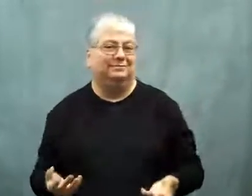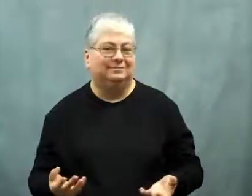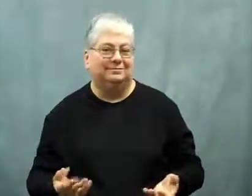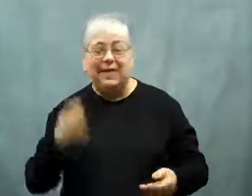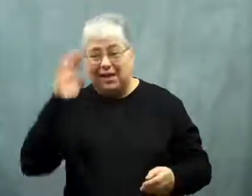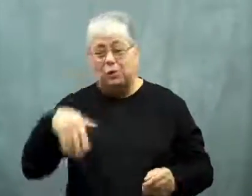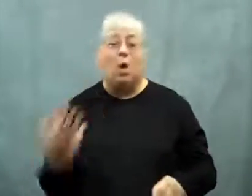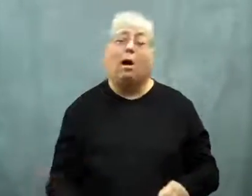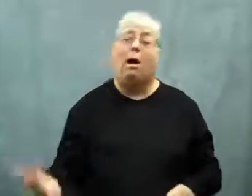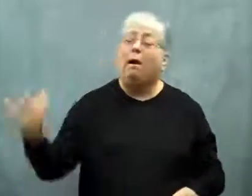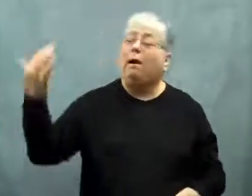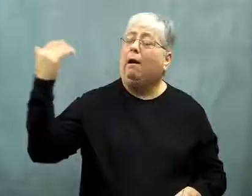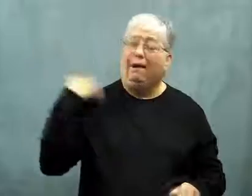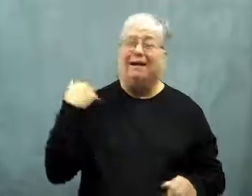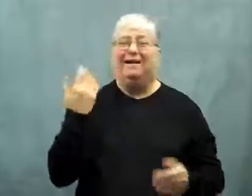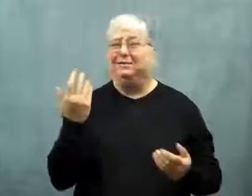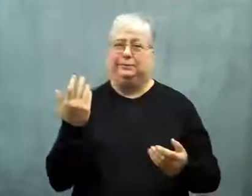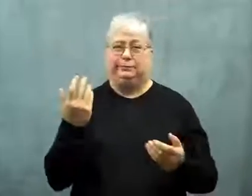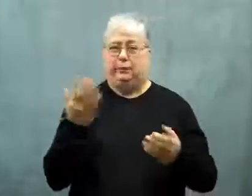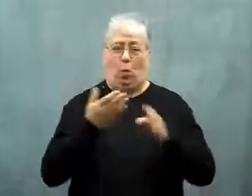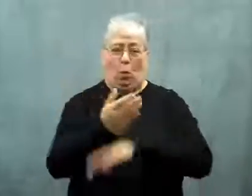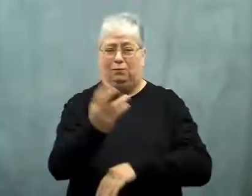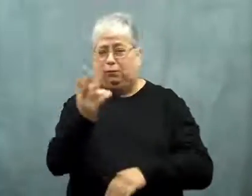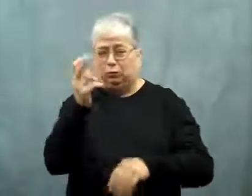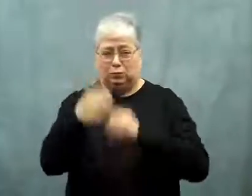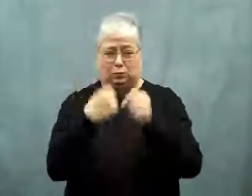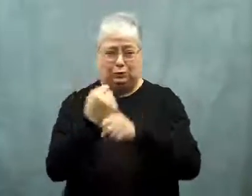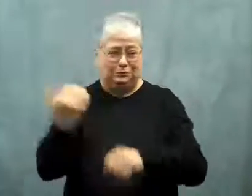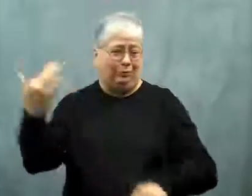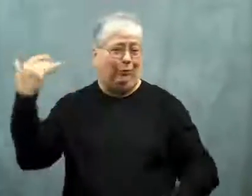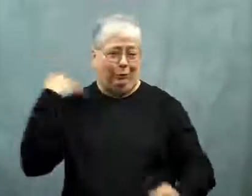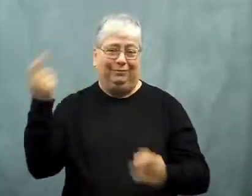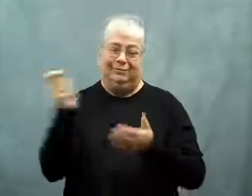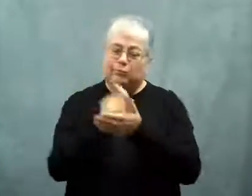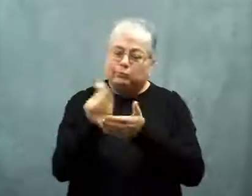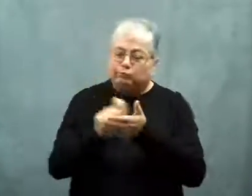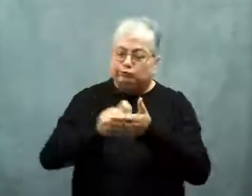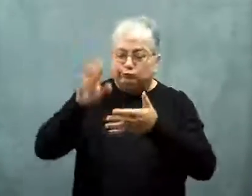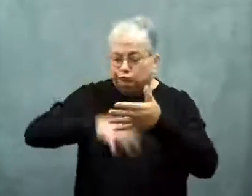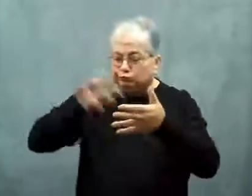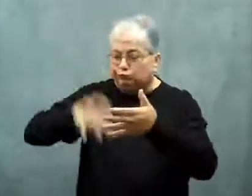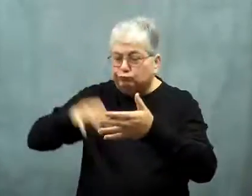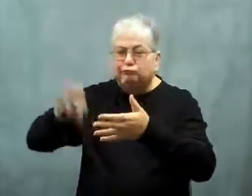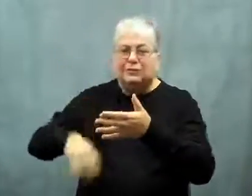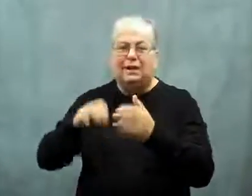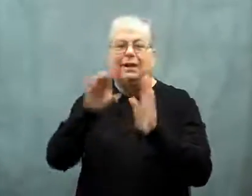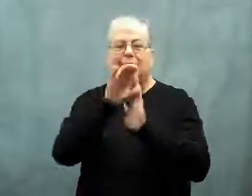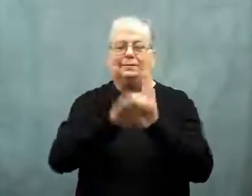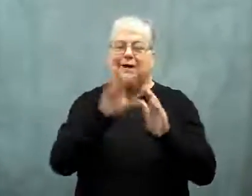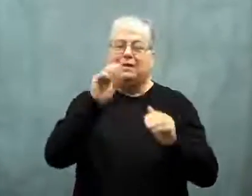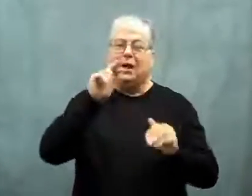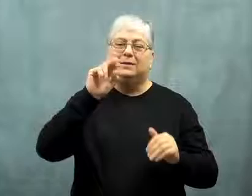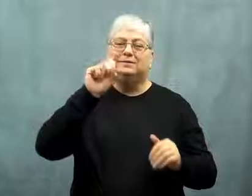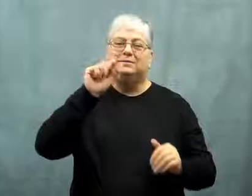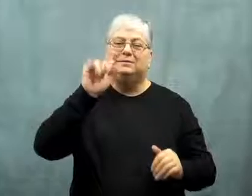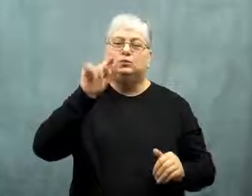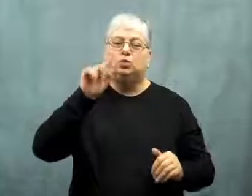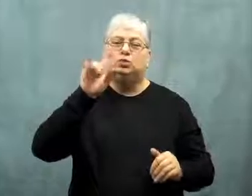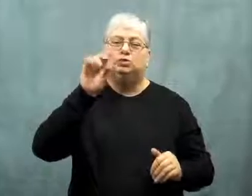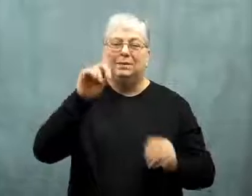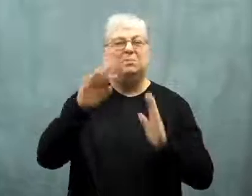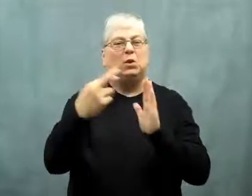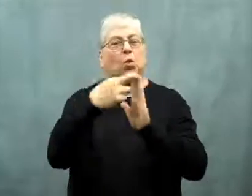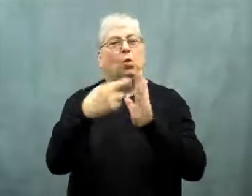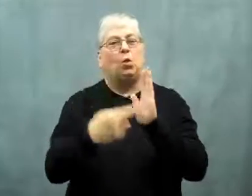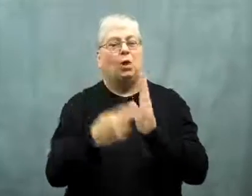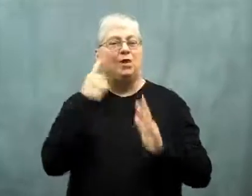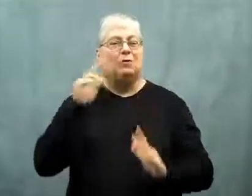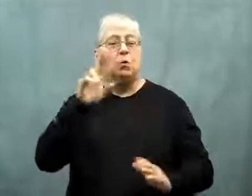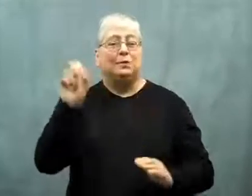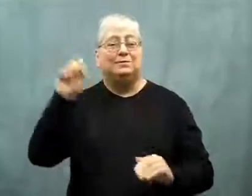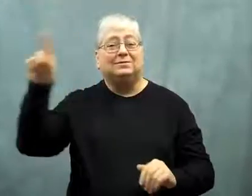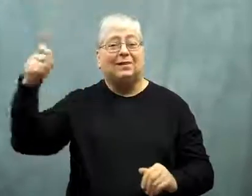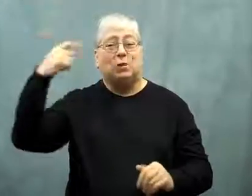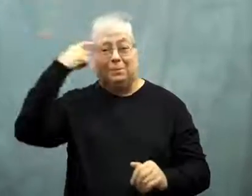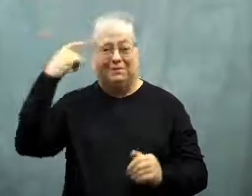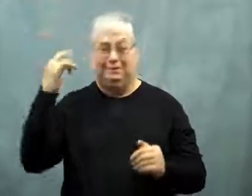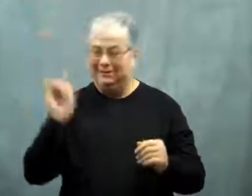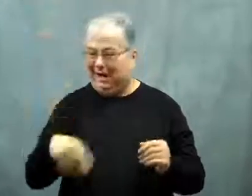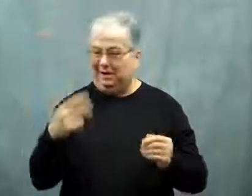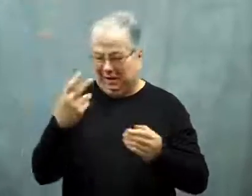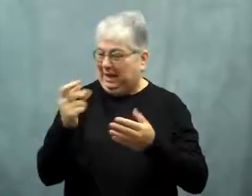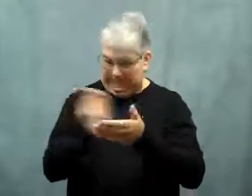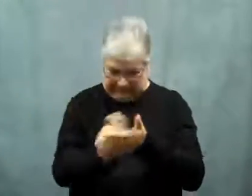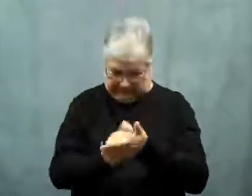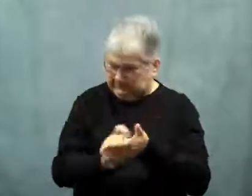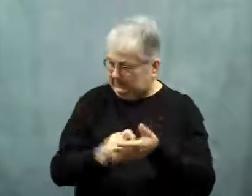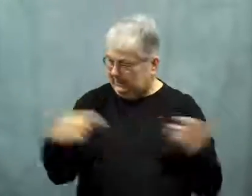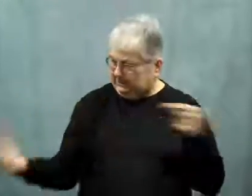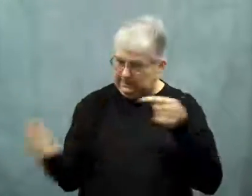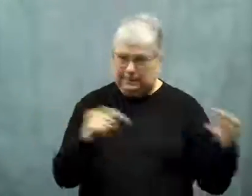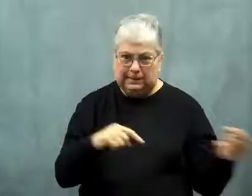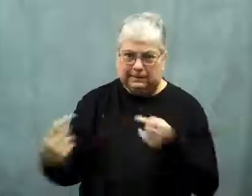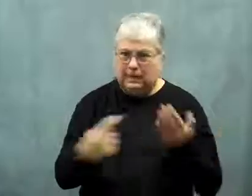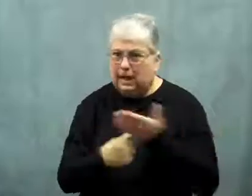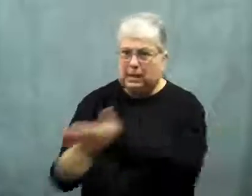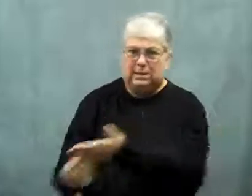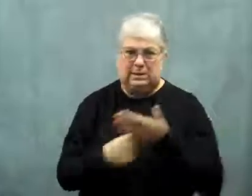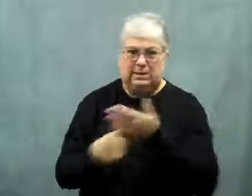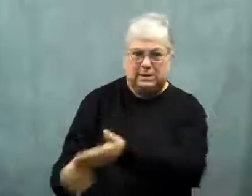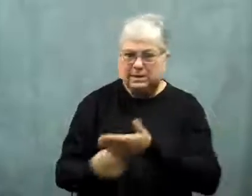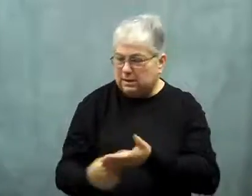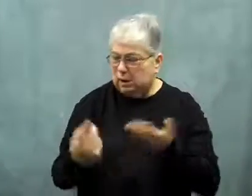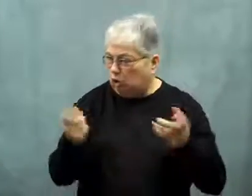Over 200 years ago, when the Constitution was being written,